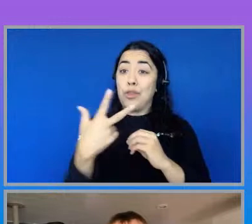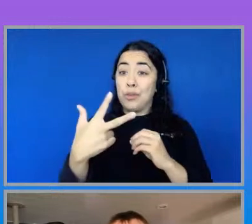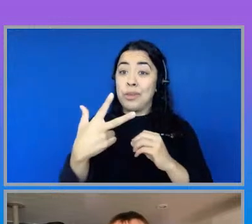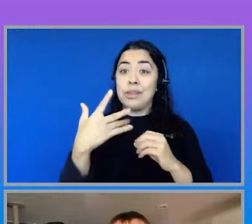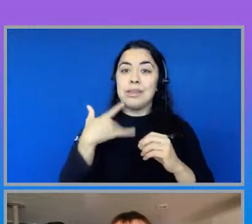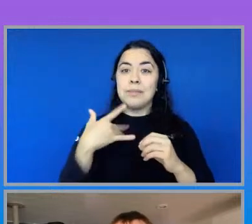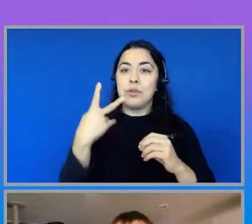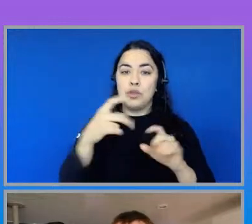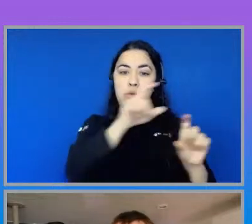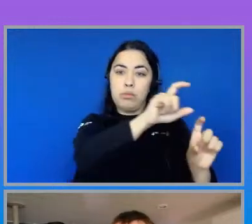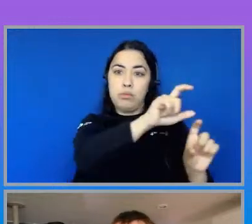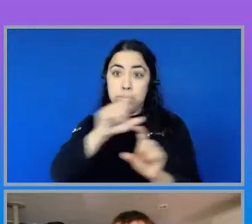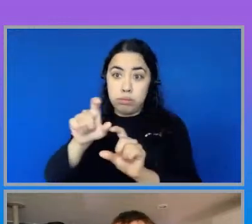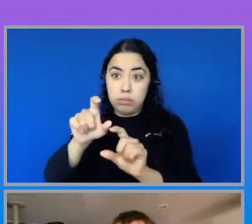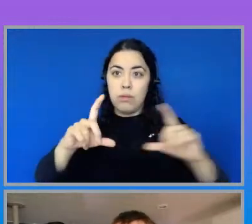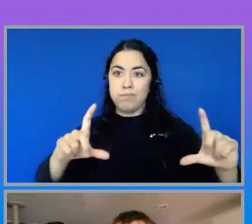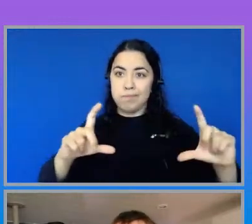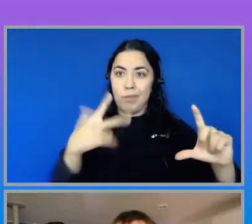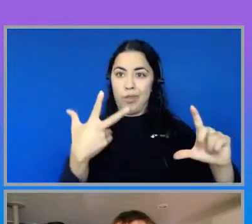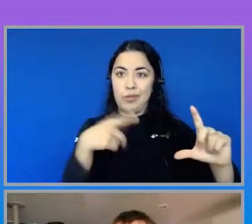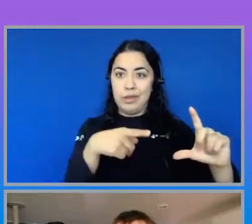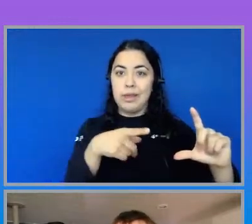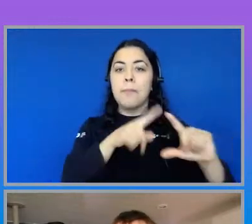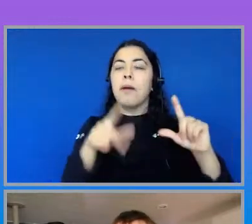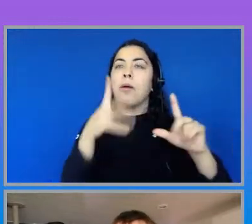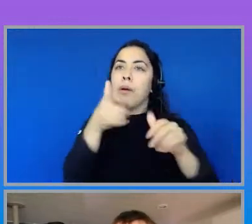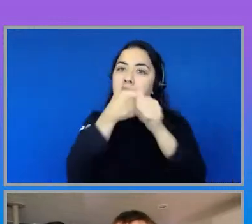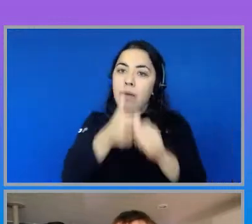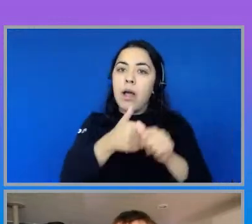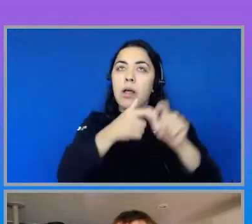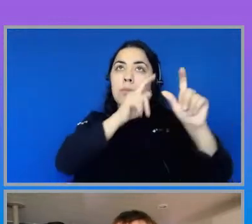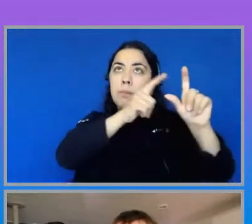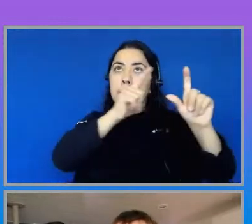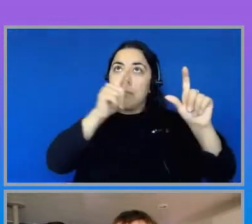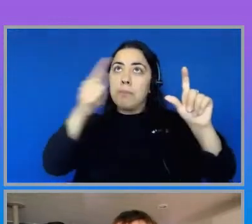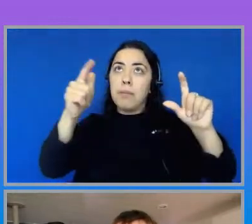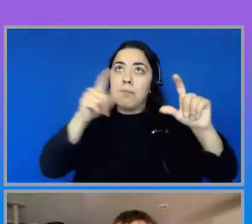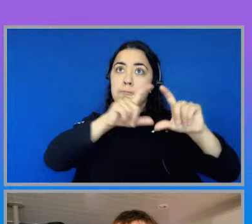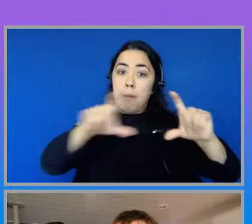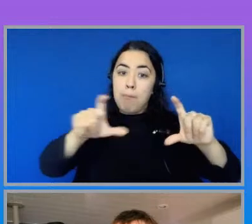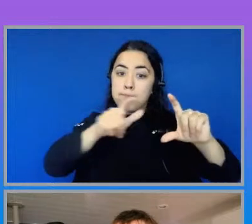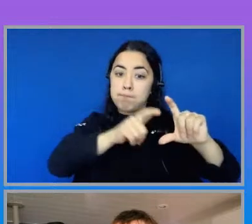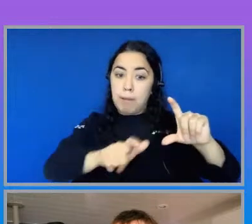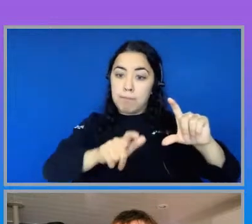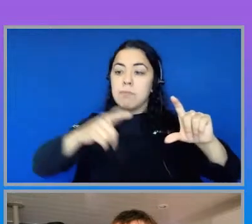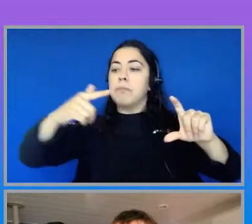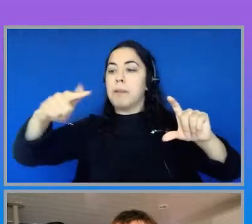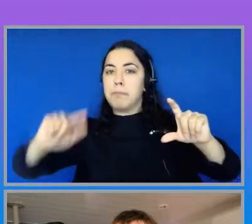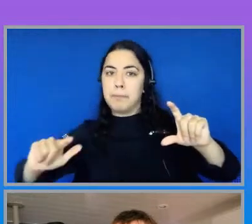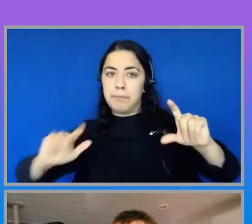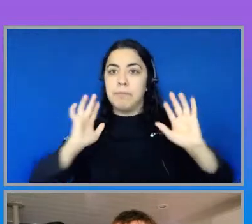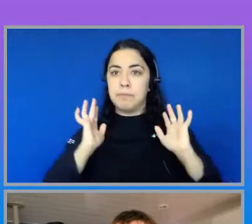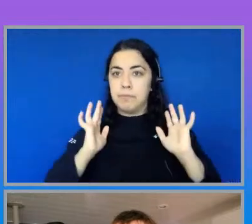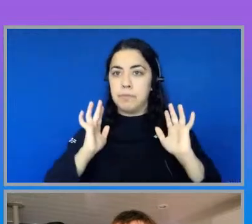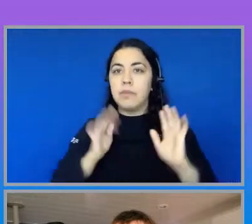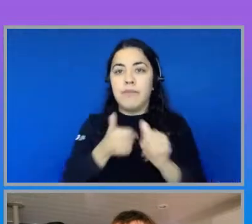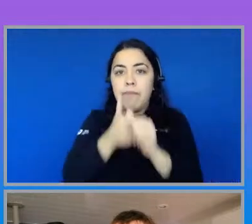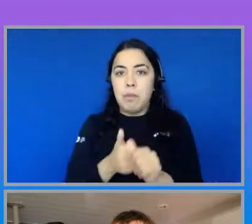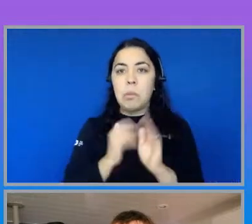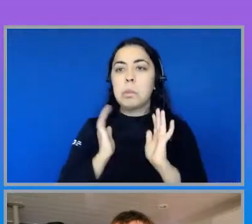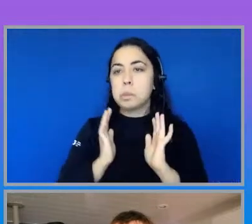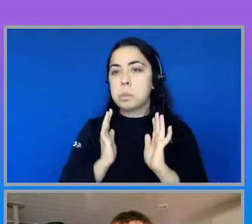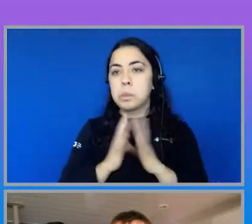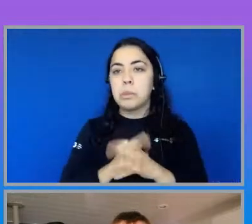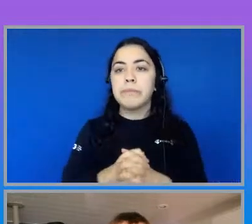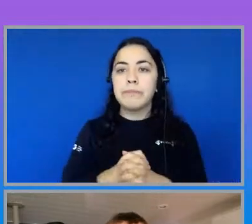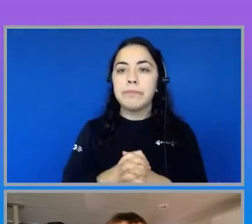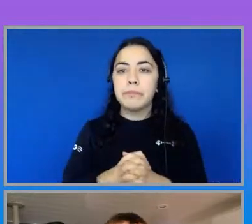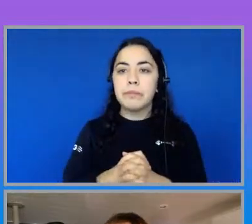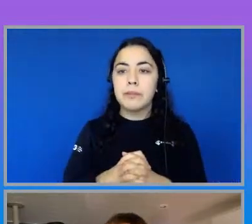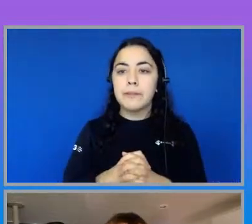roughly, you know, staying in